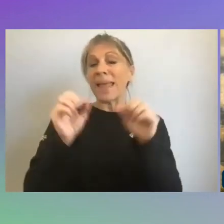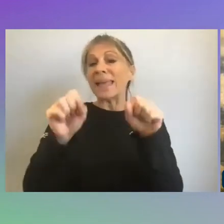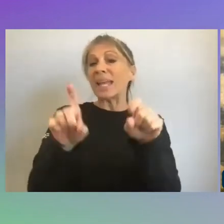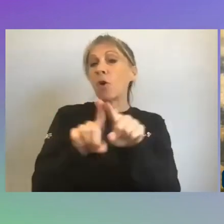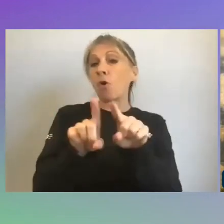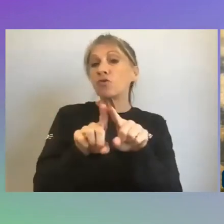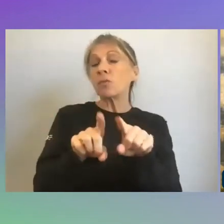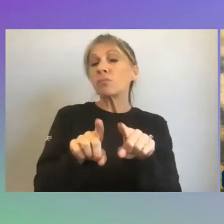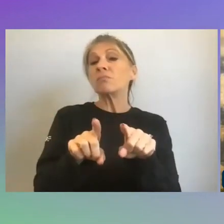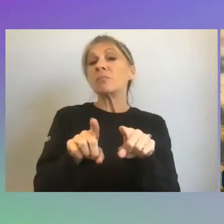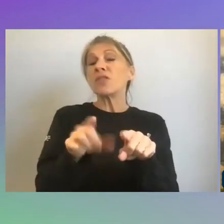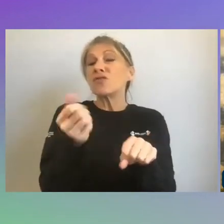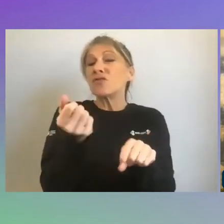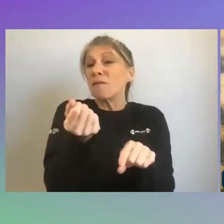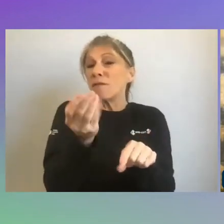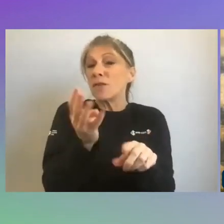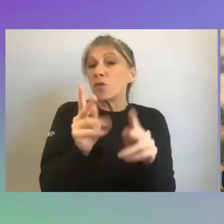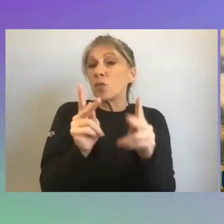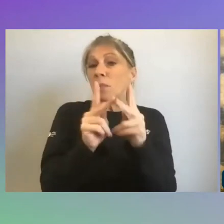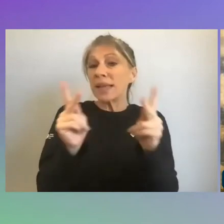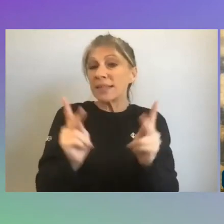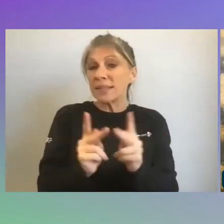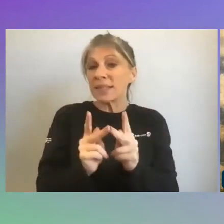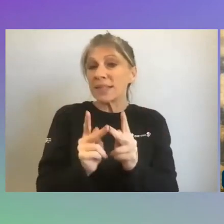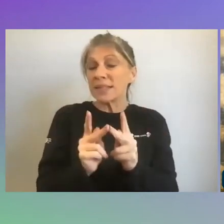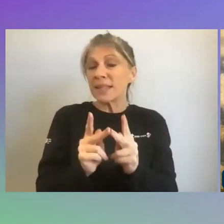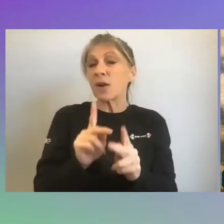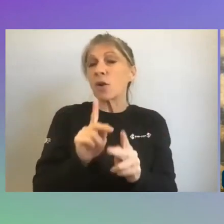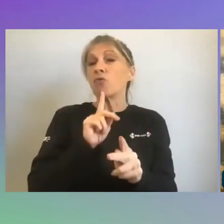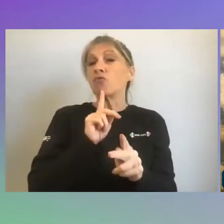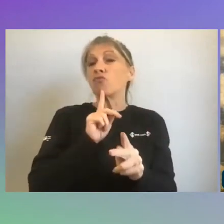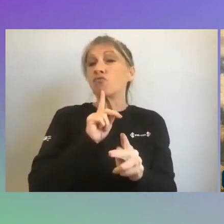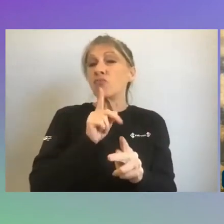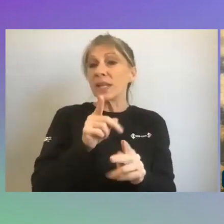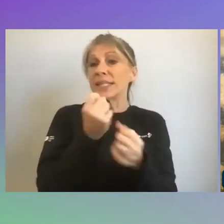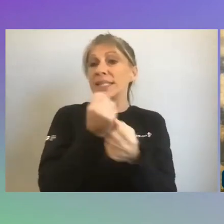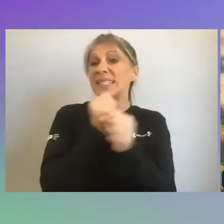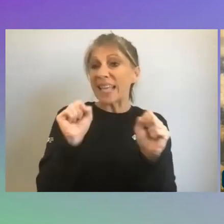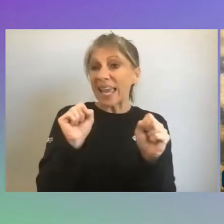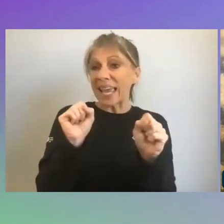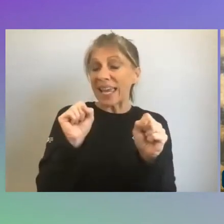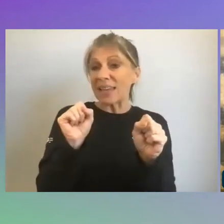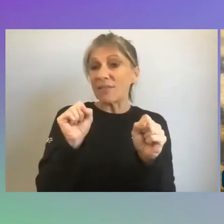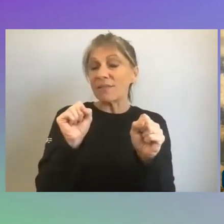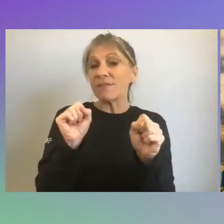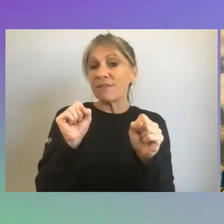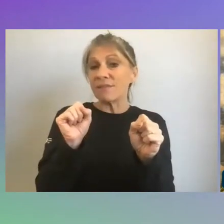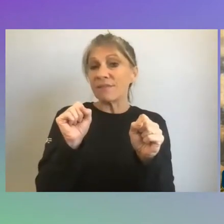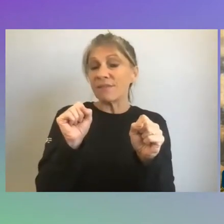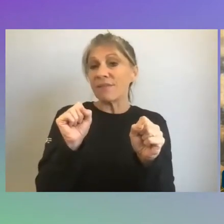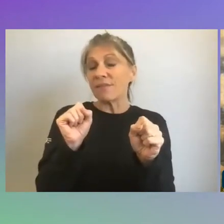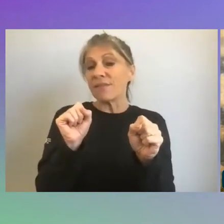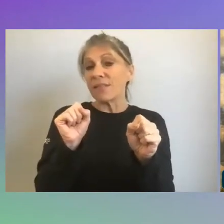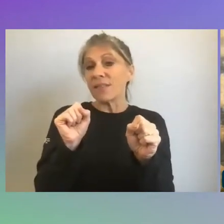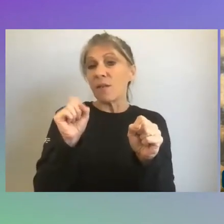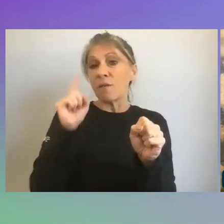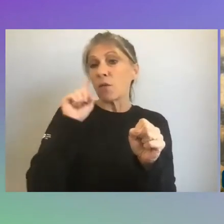places that are are truly, uh, safe psychologically and also